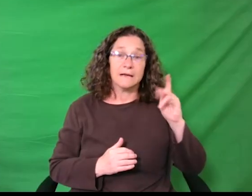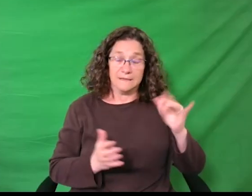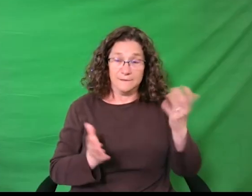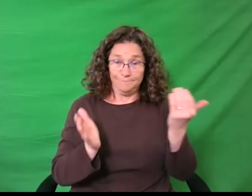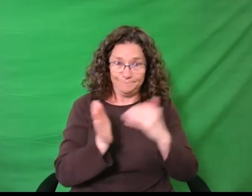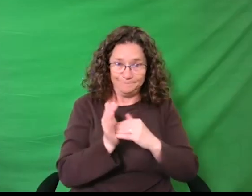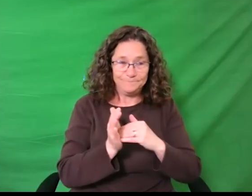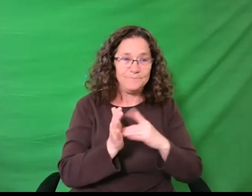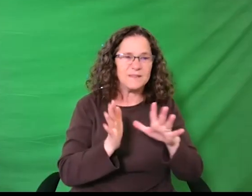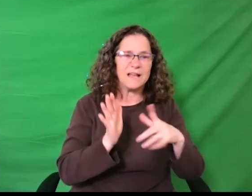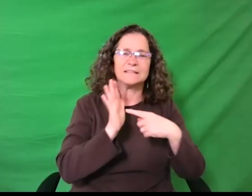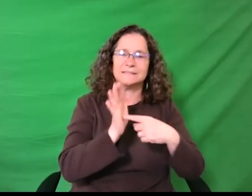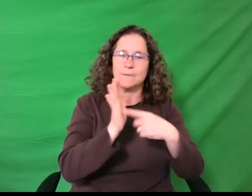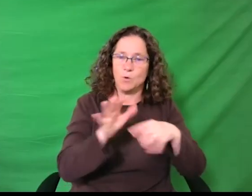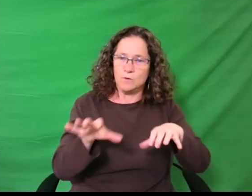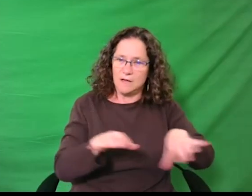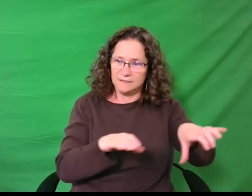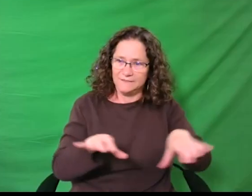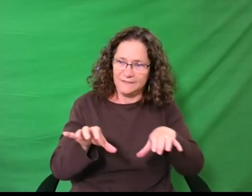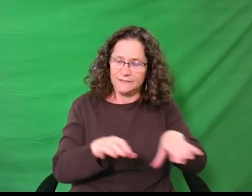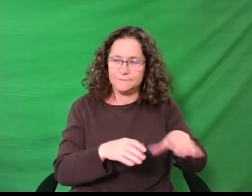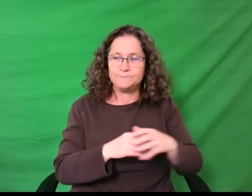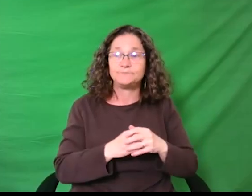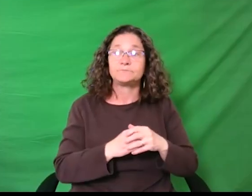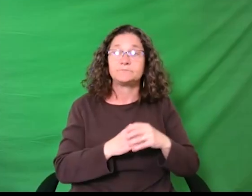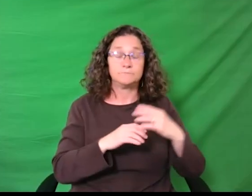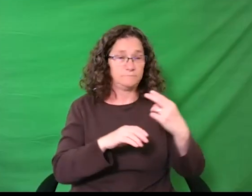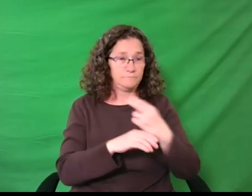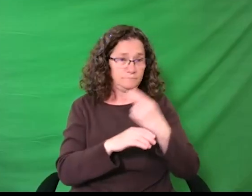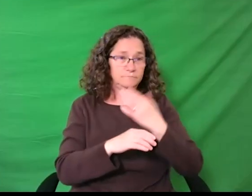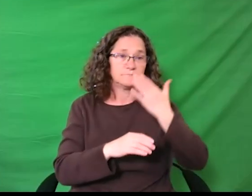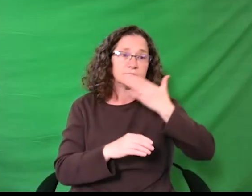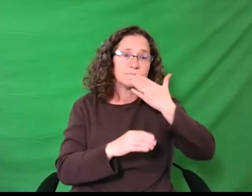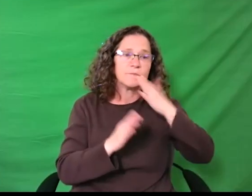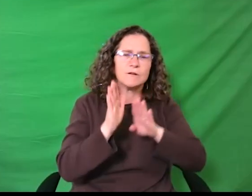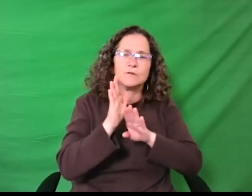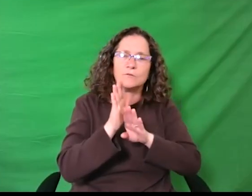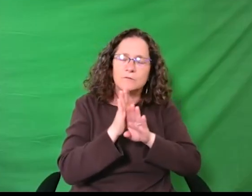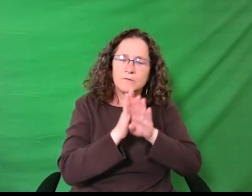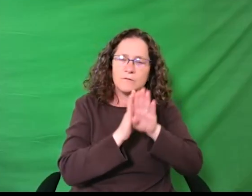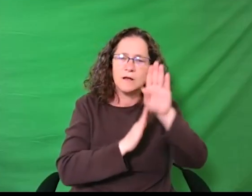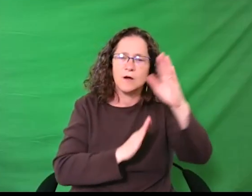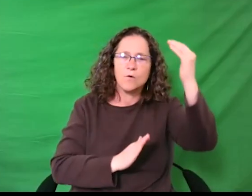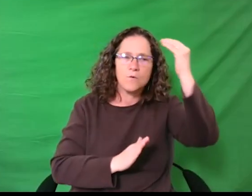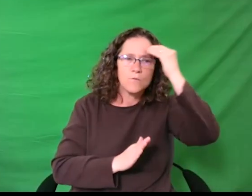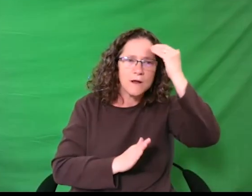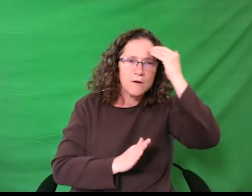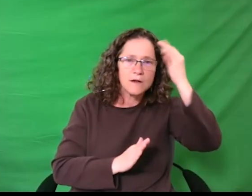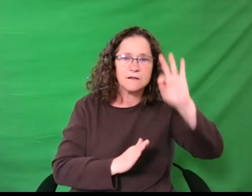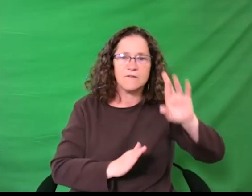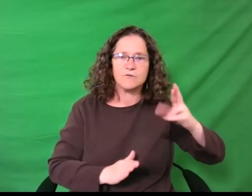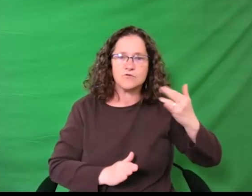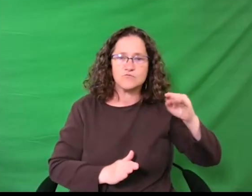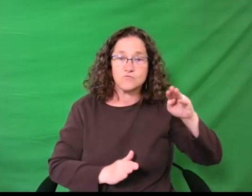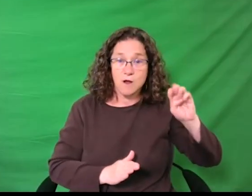phonemic-awareness activity, using cues to develop the awareness and increase the awareness of rhyme, which is a very important